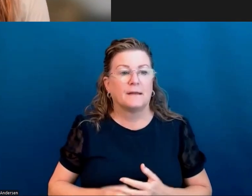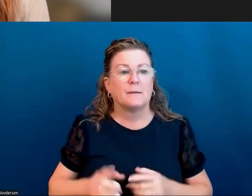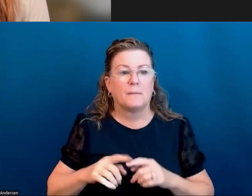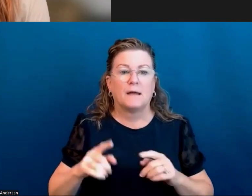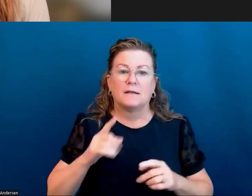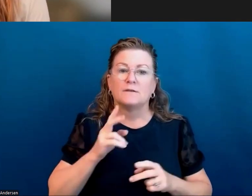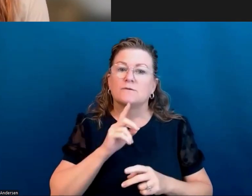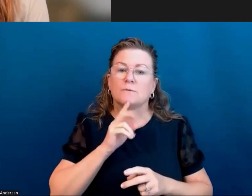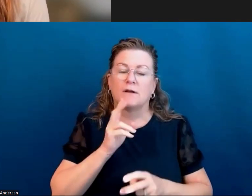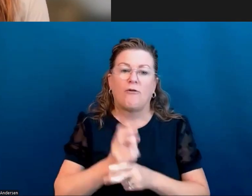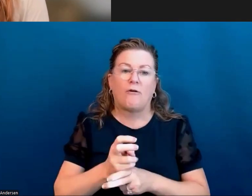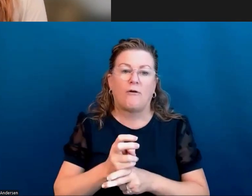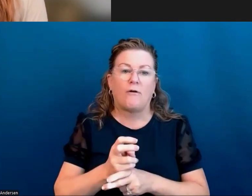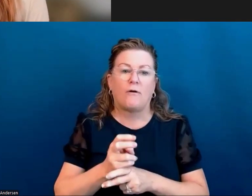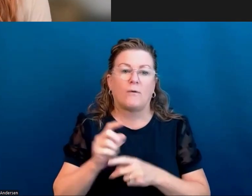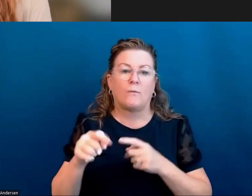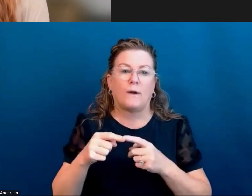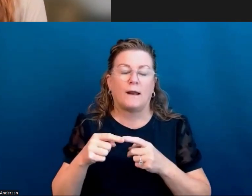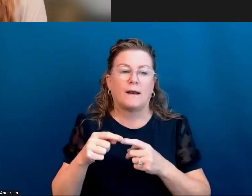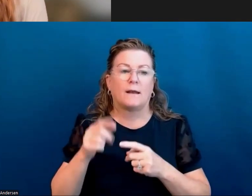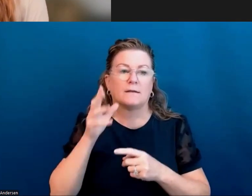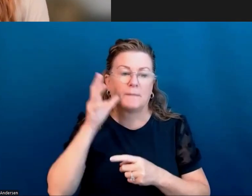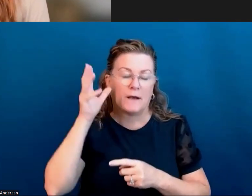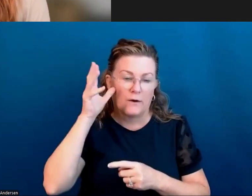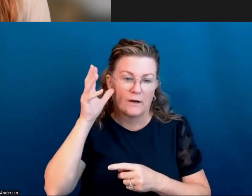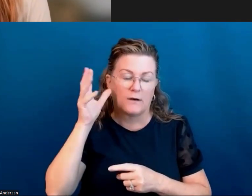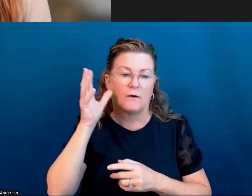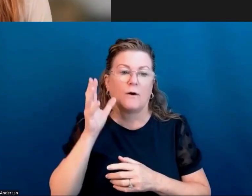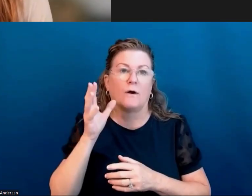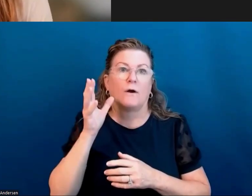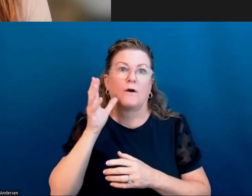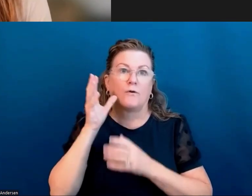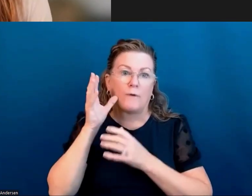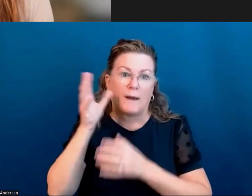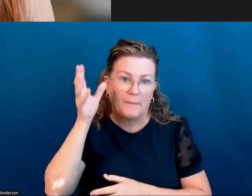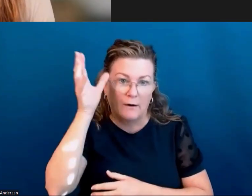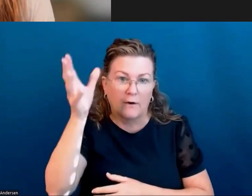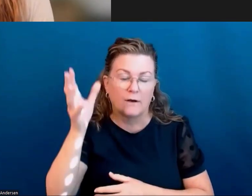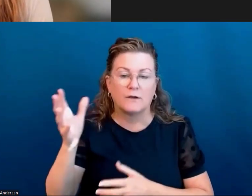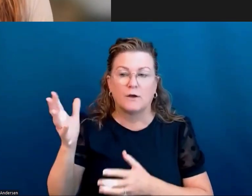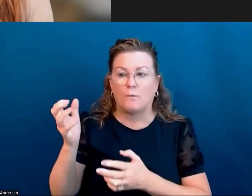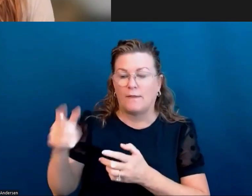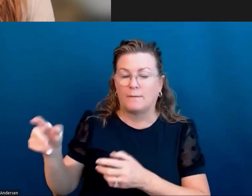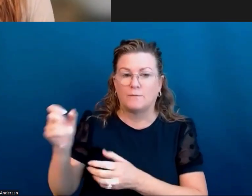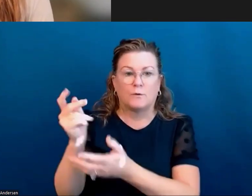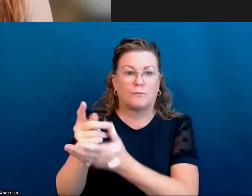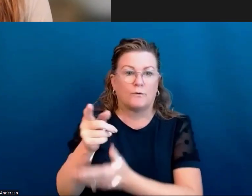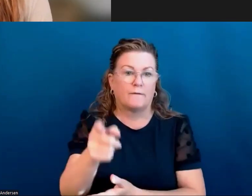hard when it's a parent or a grandparent and you like want them to approve of you, and you want them to approve of what